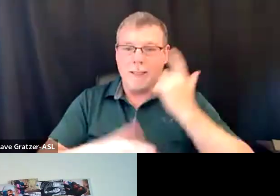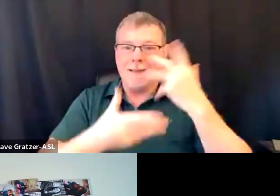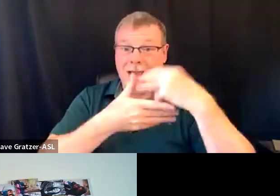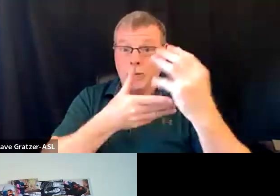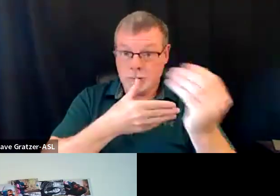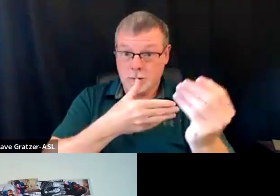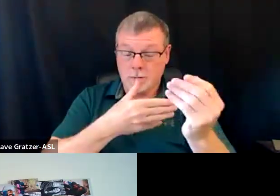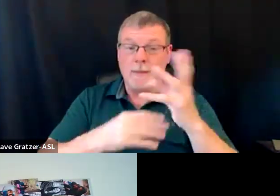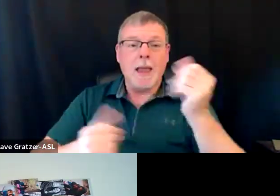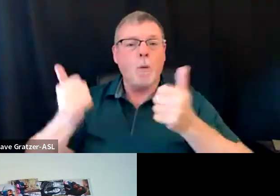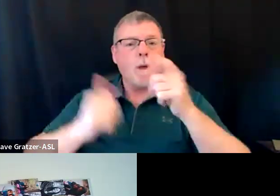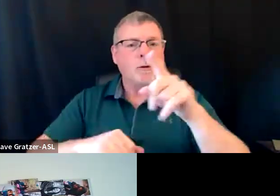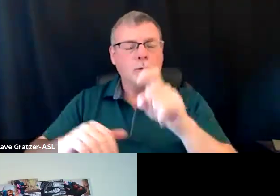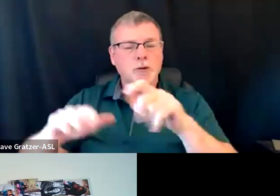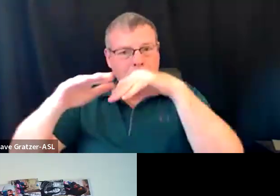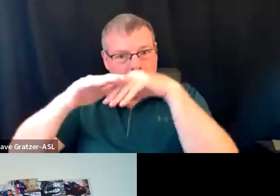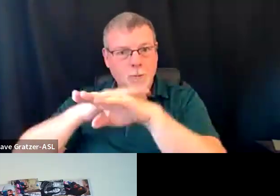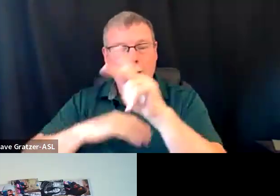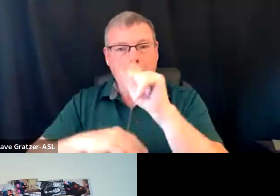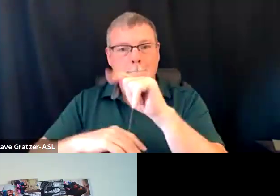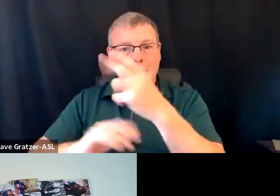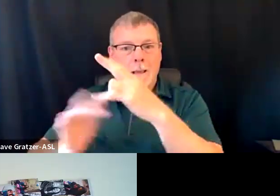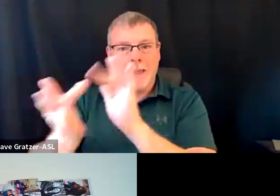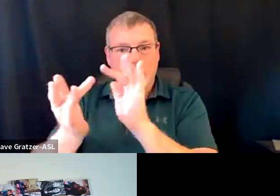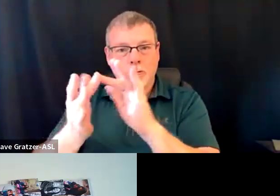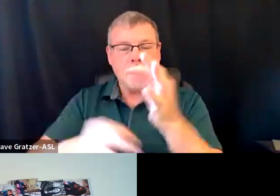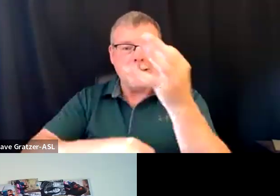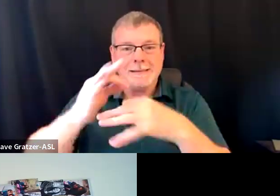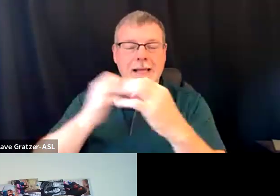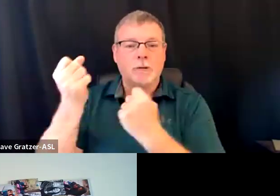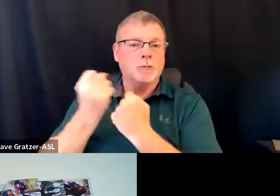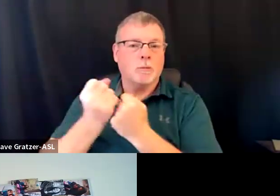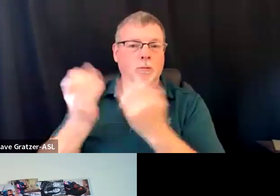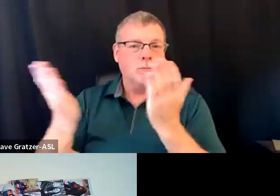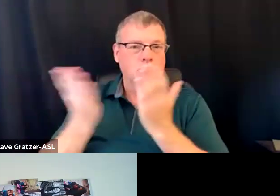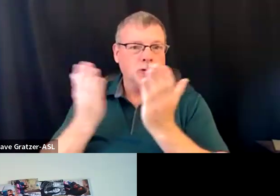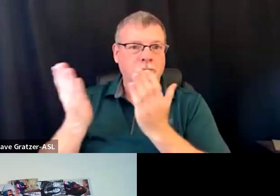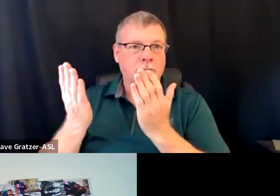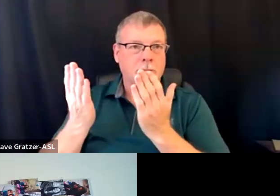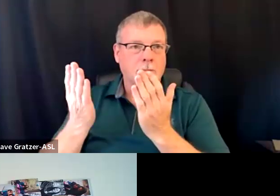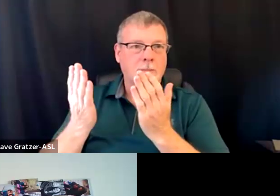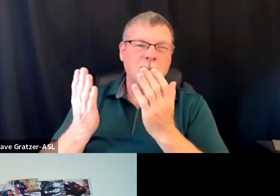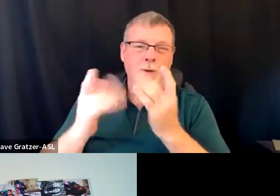and whether or not you should enroll them in PATH Outreach as opposed to supportive services. And so they received some different instruction